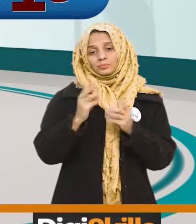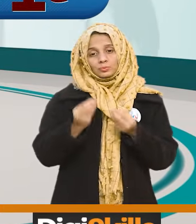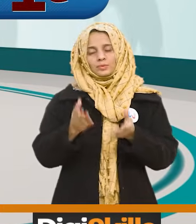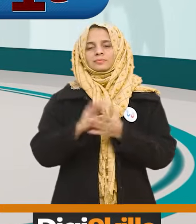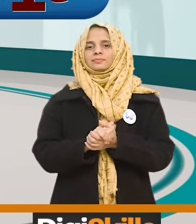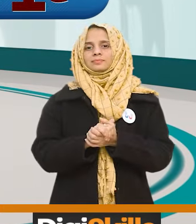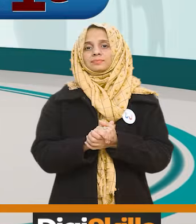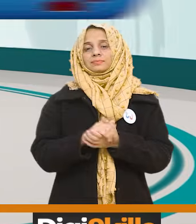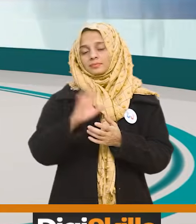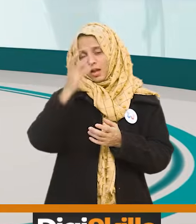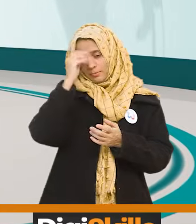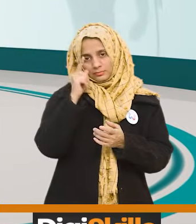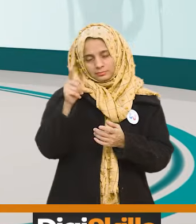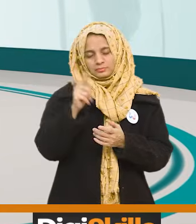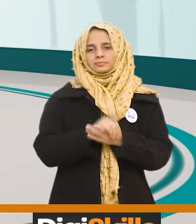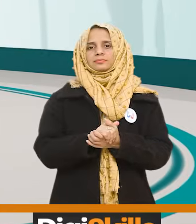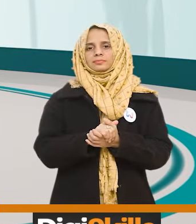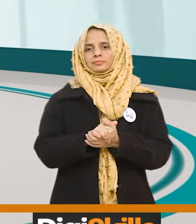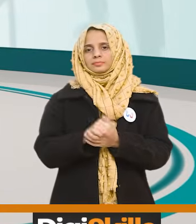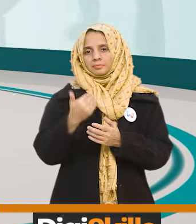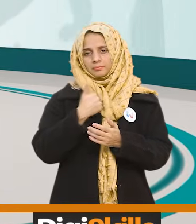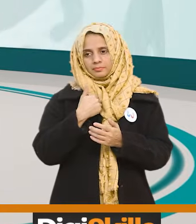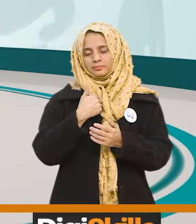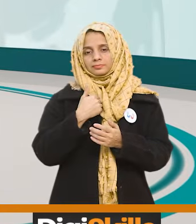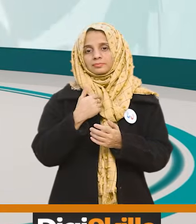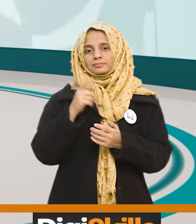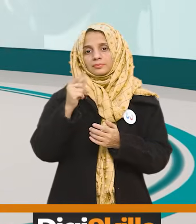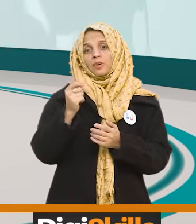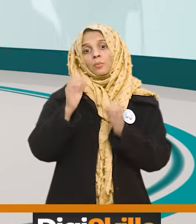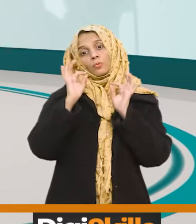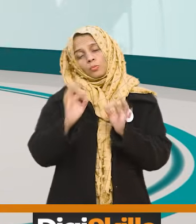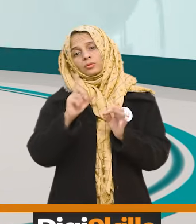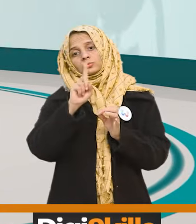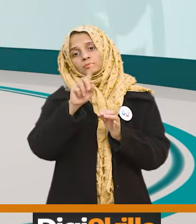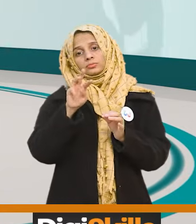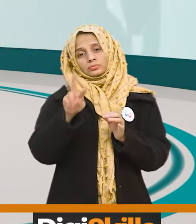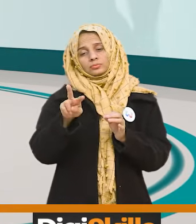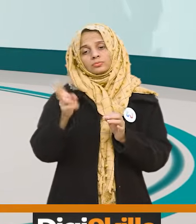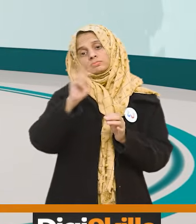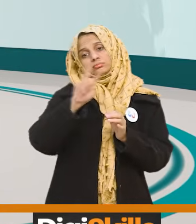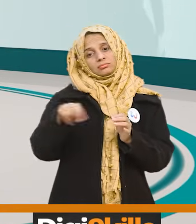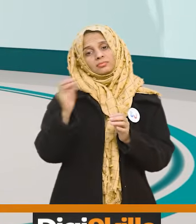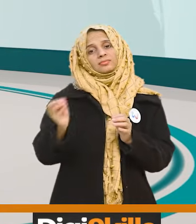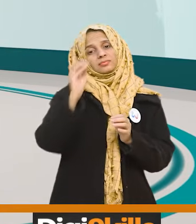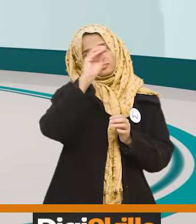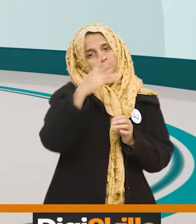Initially, the employer, i.e. the client, deposits all the money in the escrow. This is usually the case.